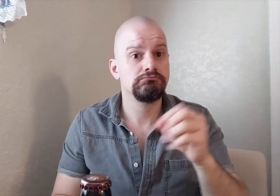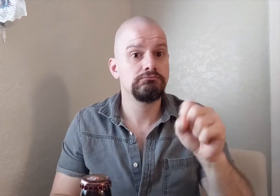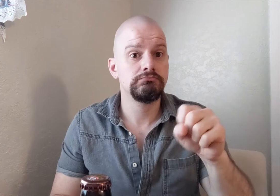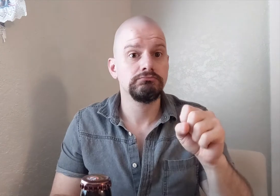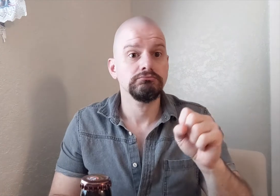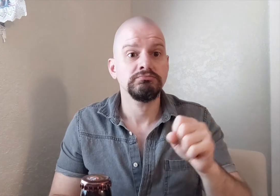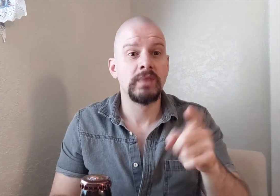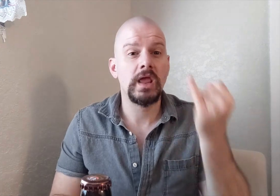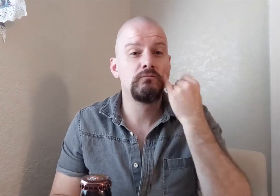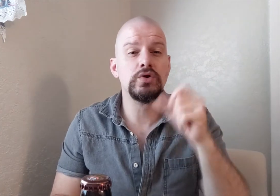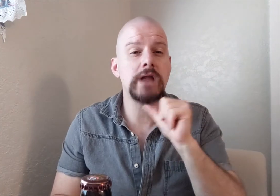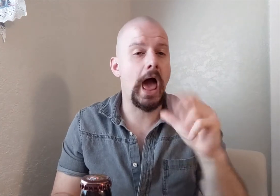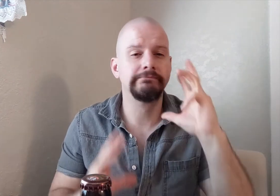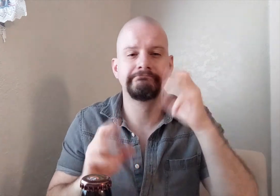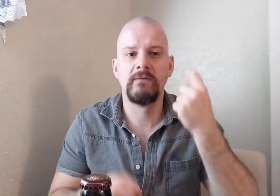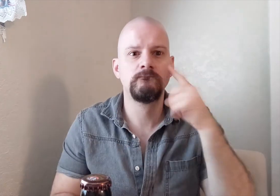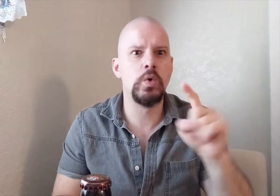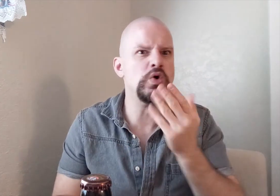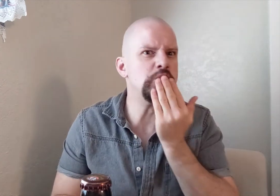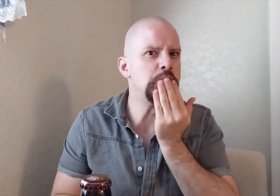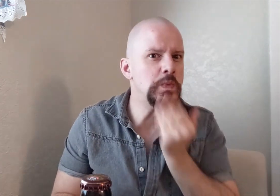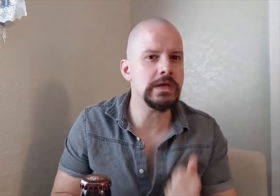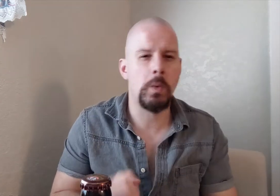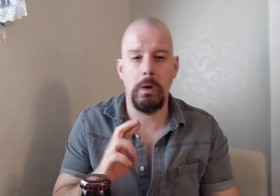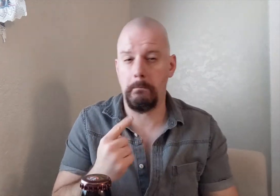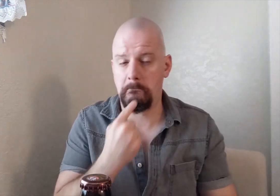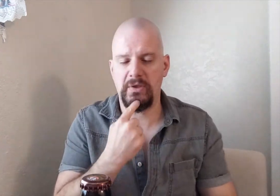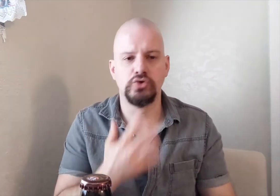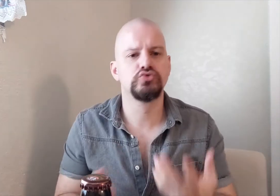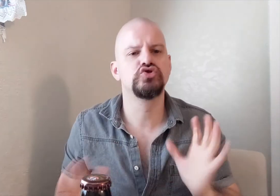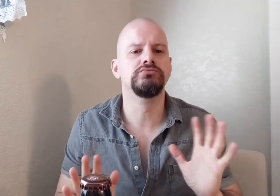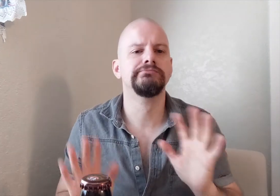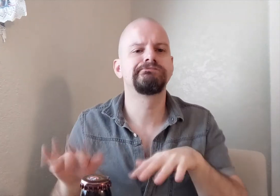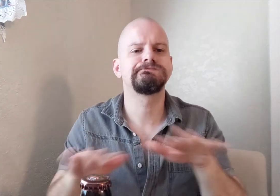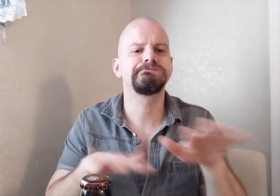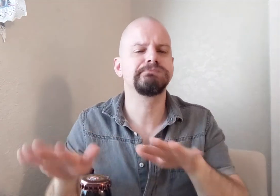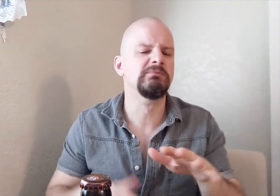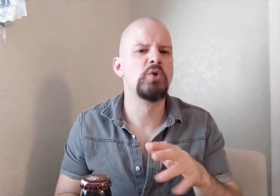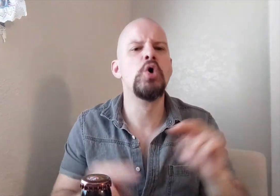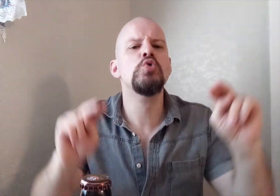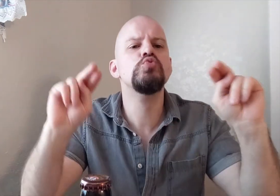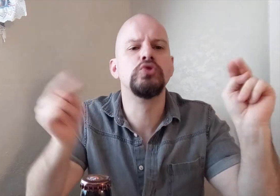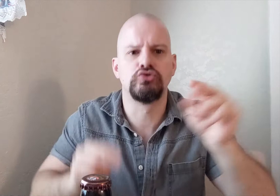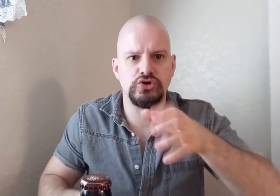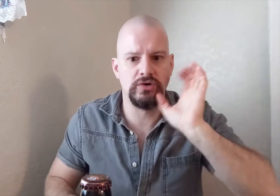If you're not up for sweet or bitter beer but you want to drink some mellowly,